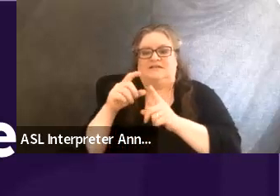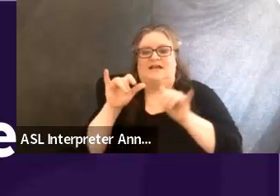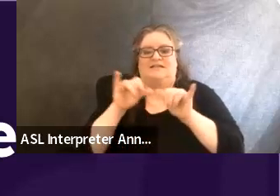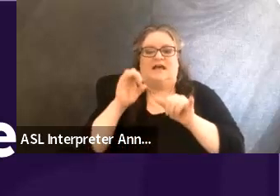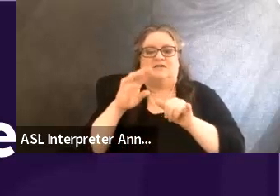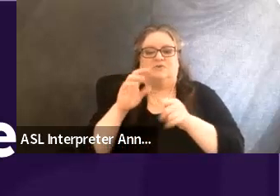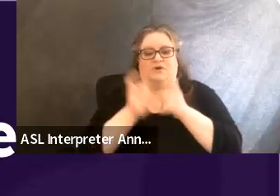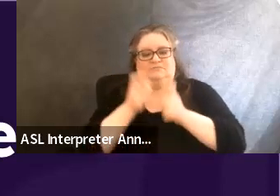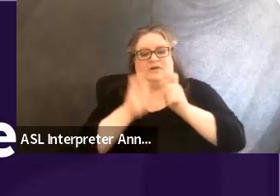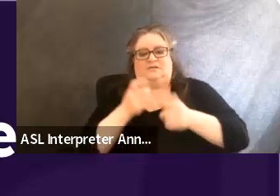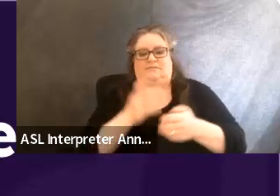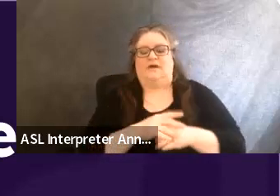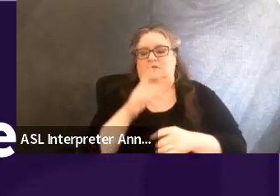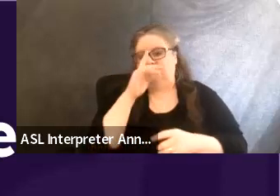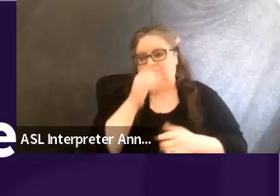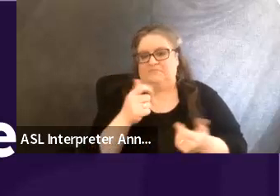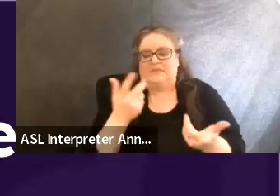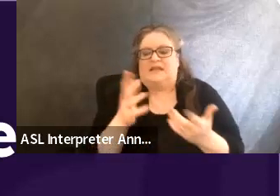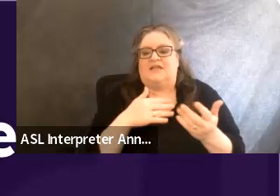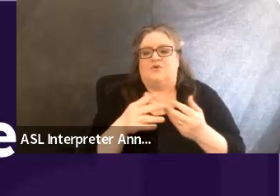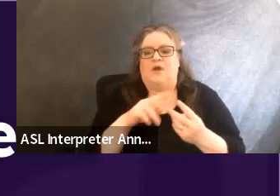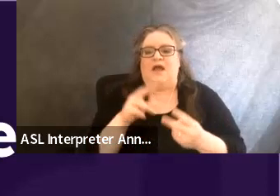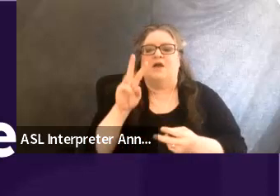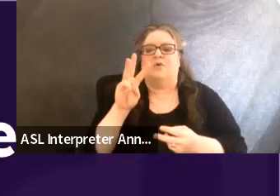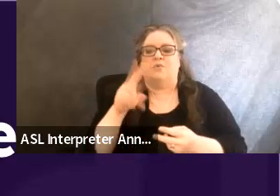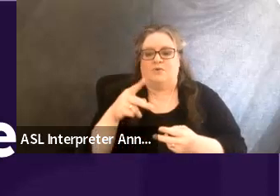So, either way, WordPress makes it easy to do so.